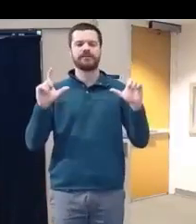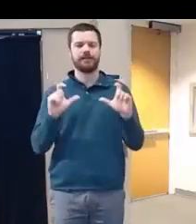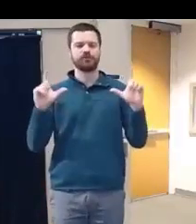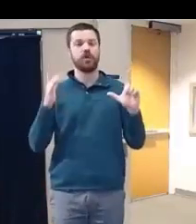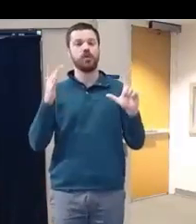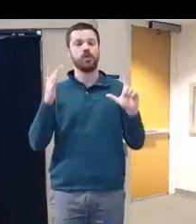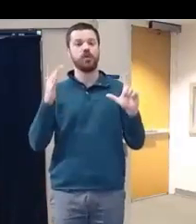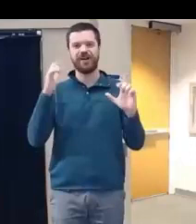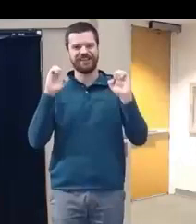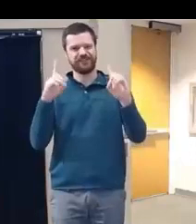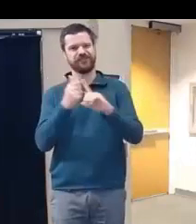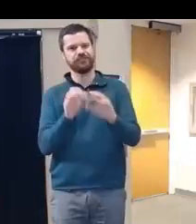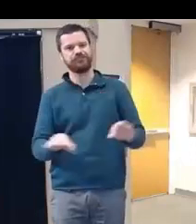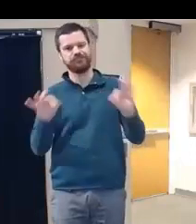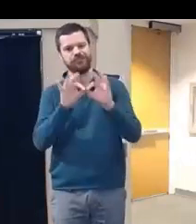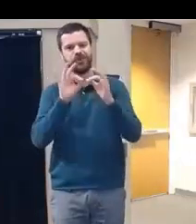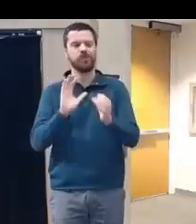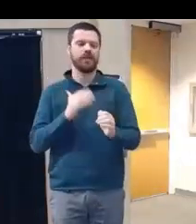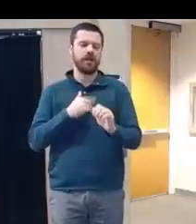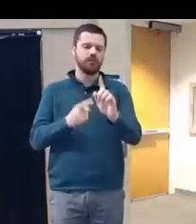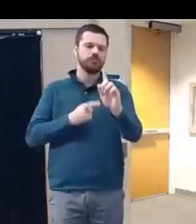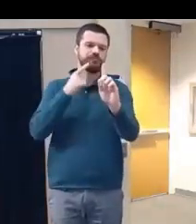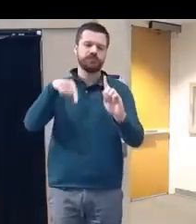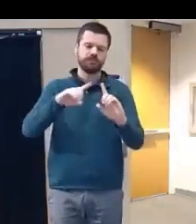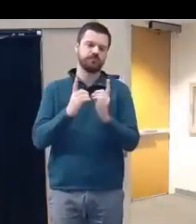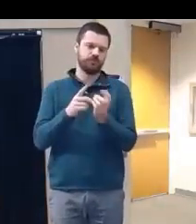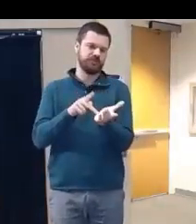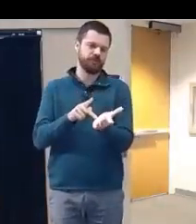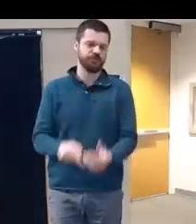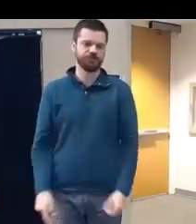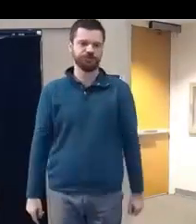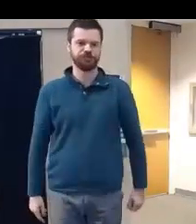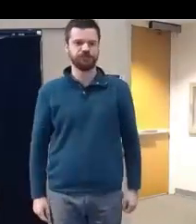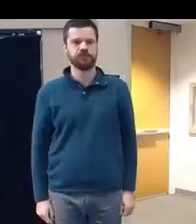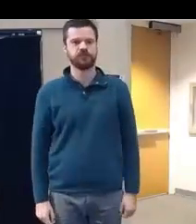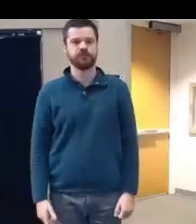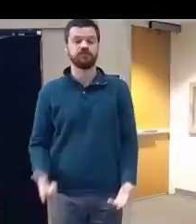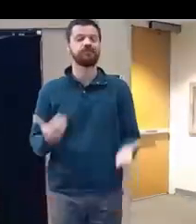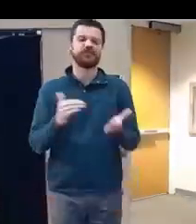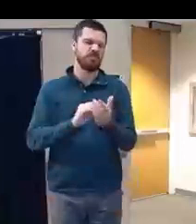is so vital in terms of our mission here in the department of psychiatry we have no disclosures